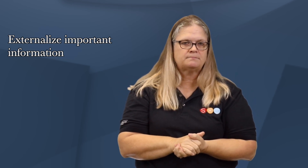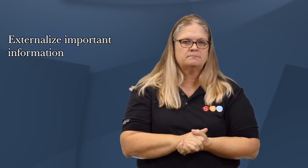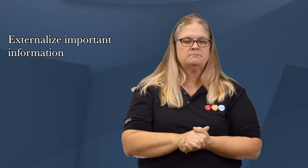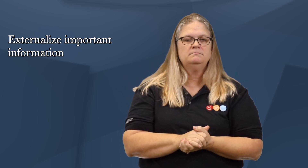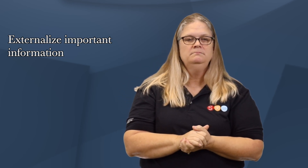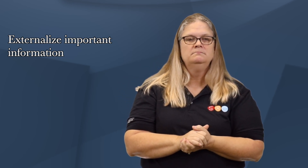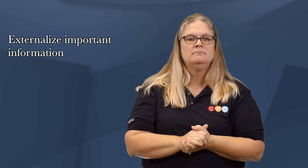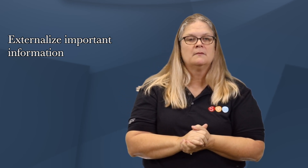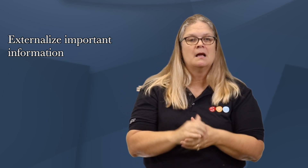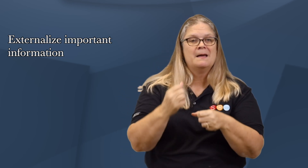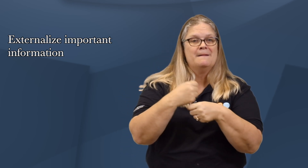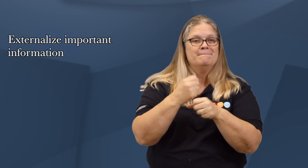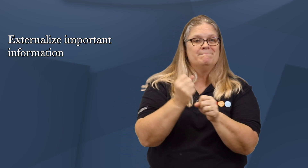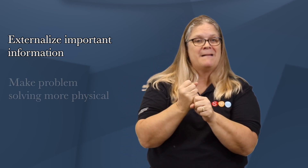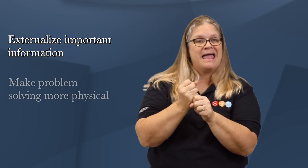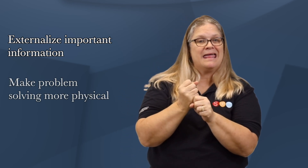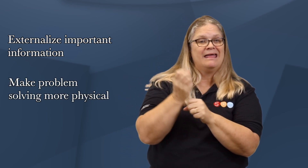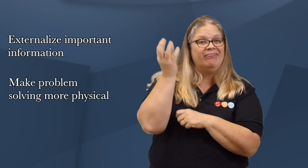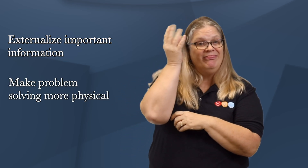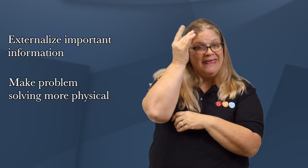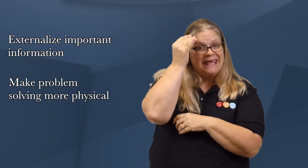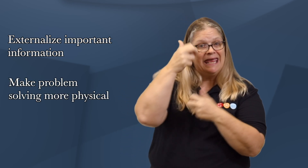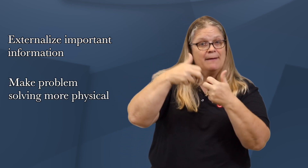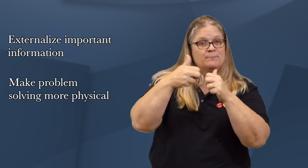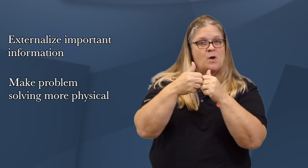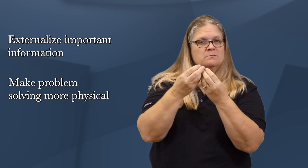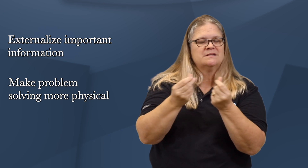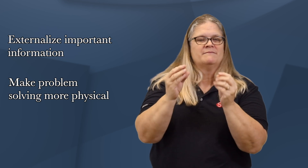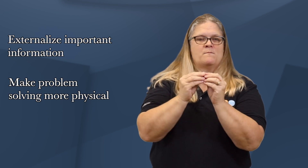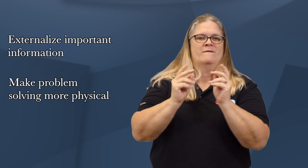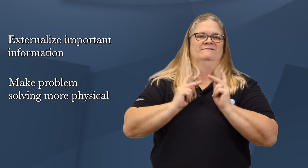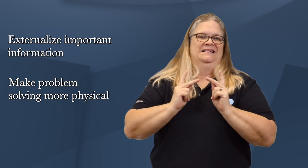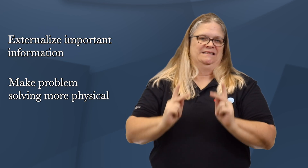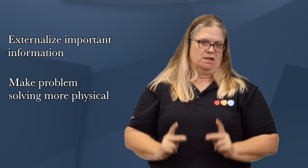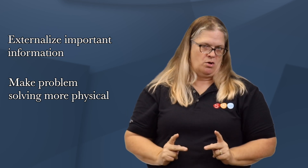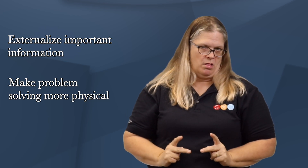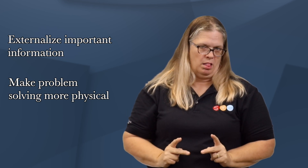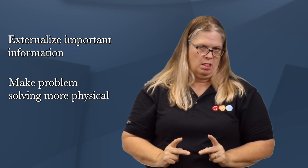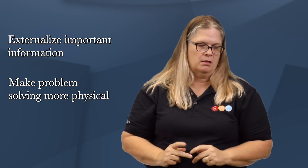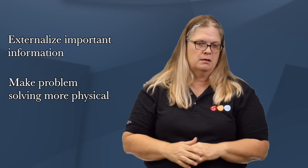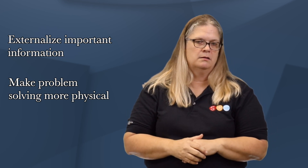Make thinking and problem solving more physical.